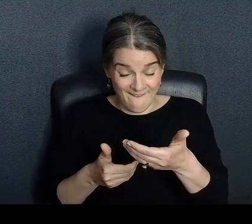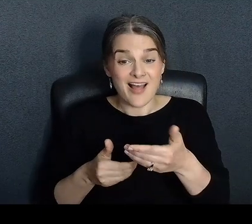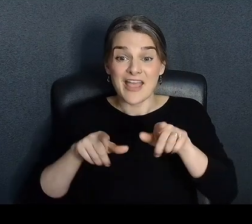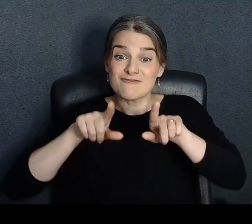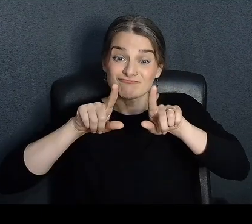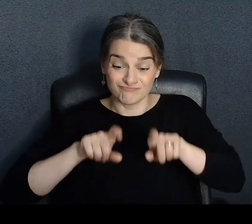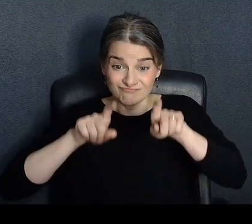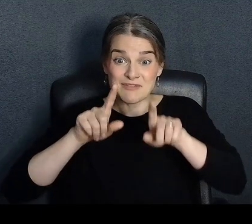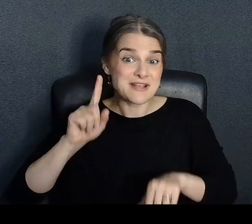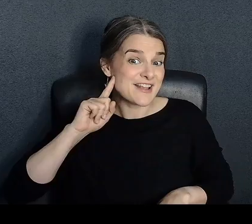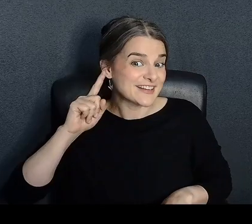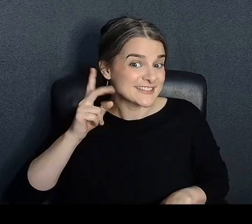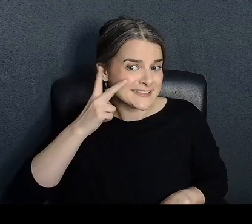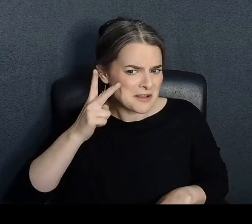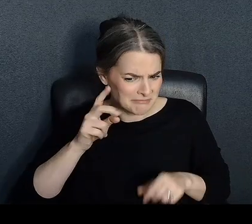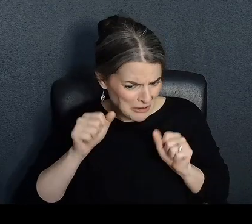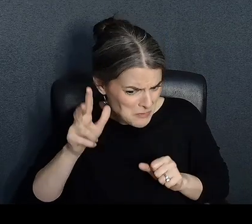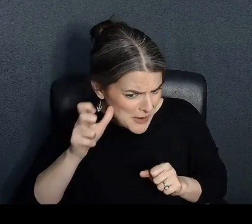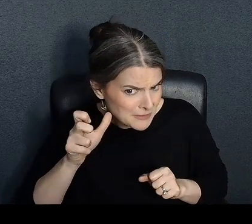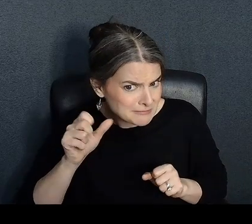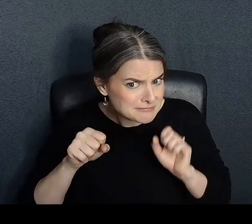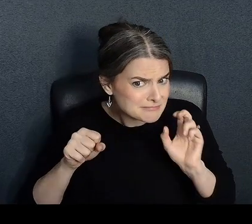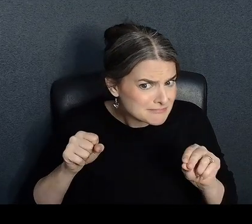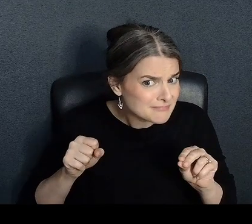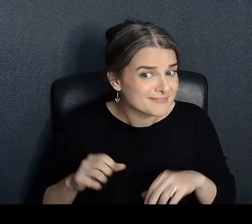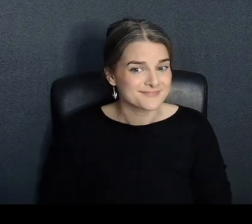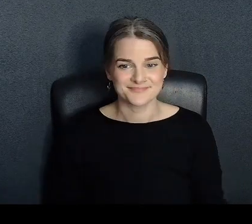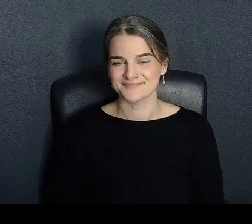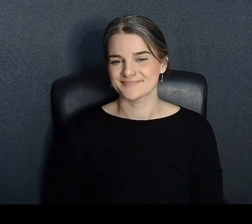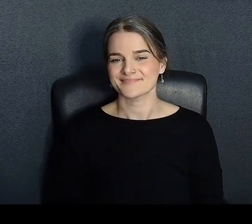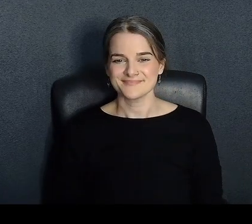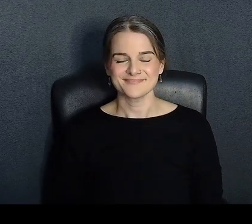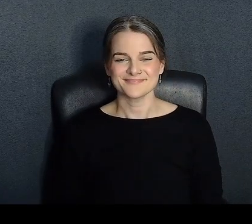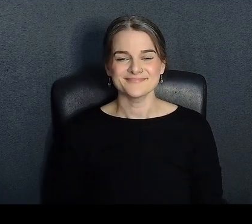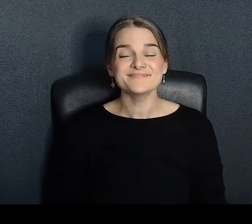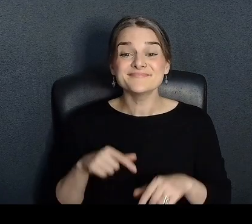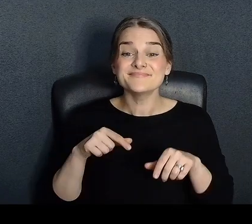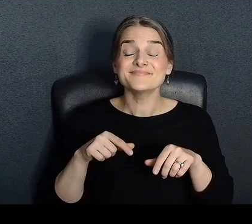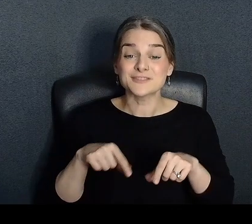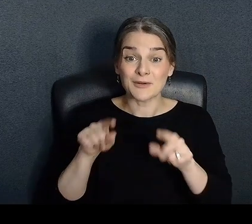Children as part of their well checks or at school. And I remember distinctly at school,